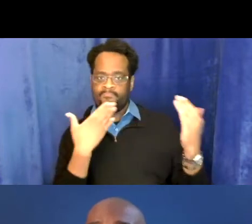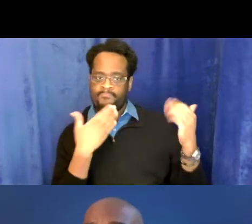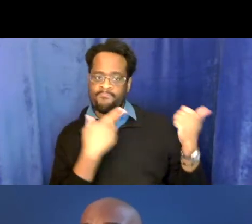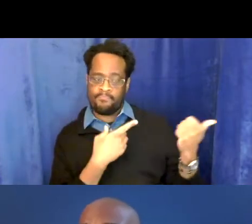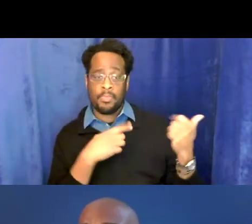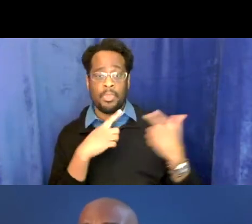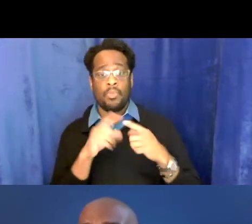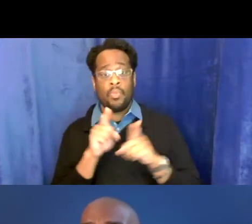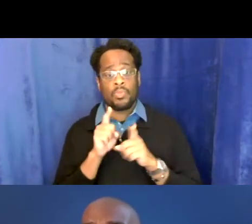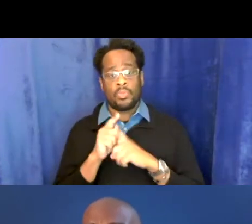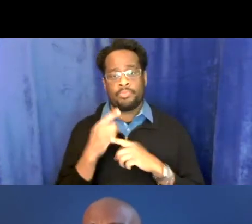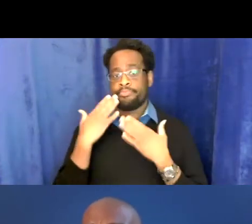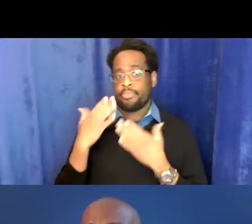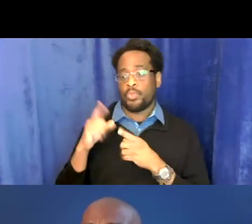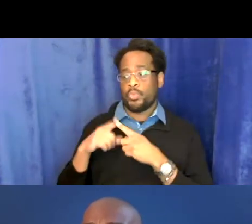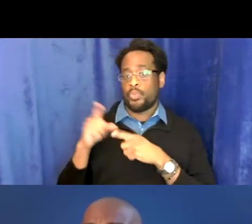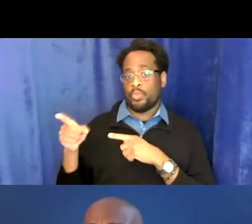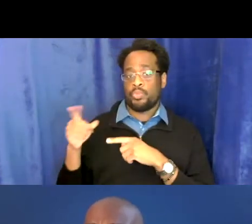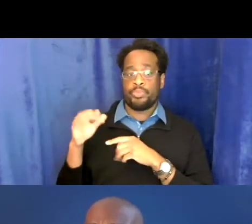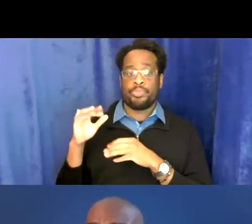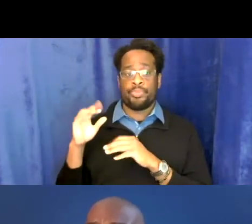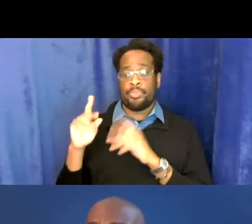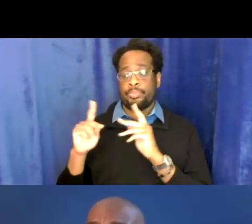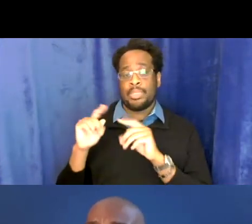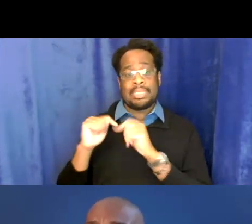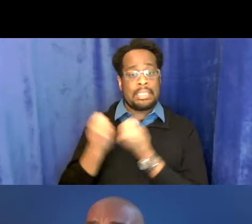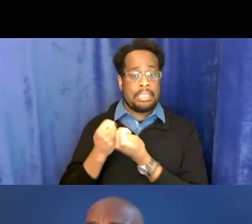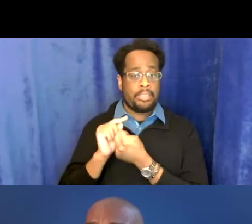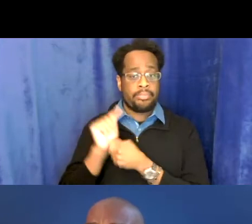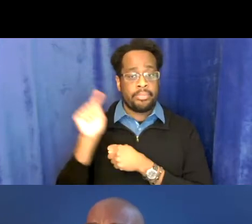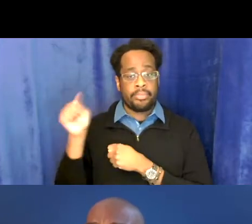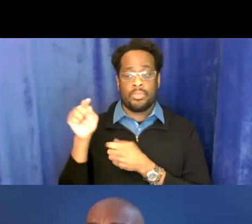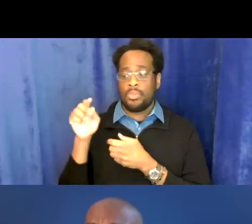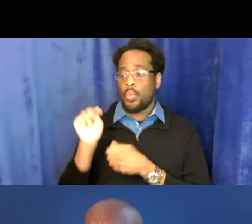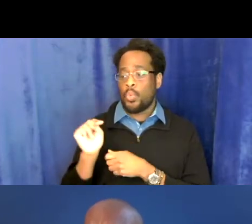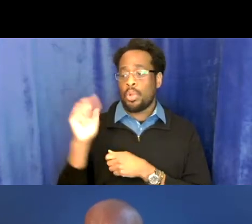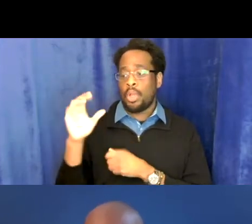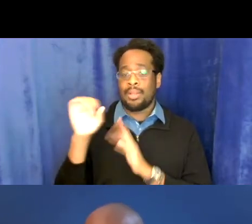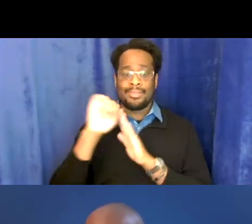foundation i really want to thank those two foundations and for them and the team over there